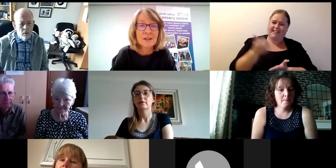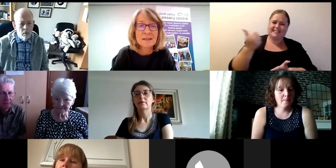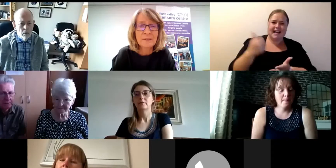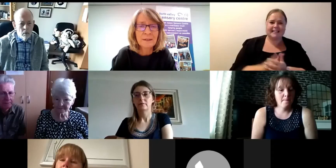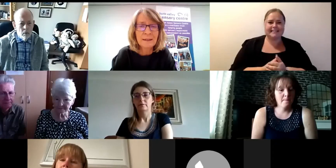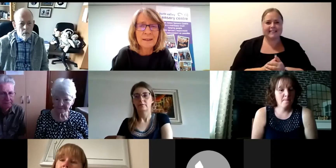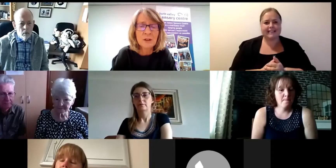to pitch it differently?